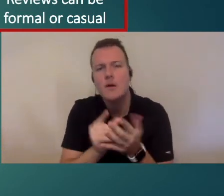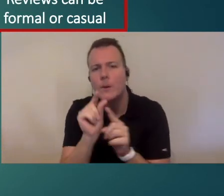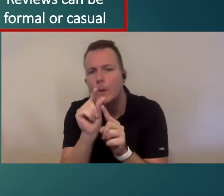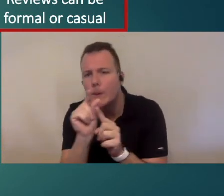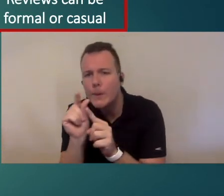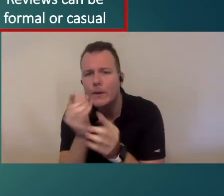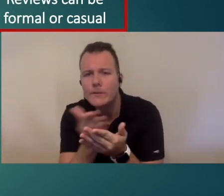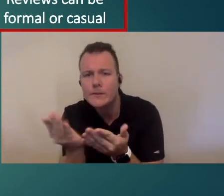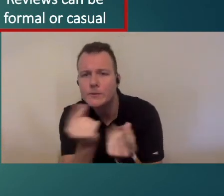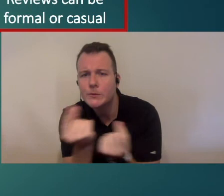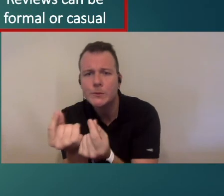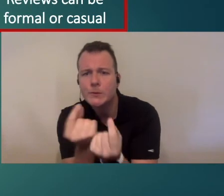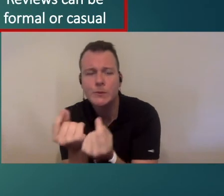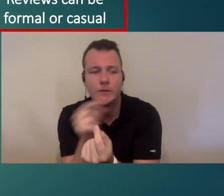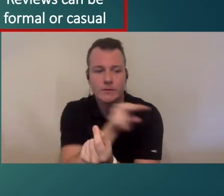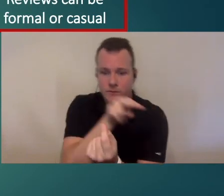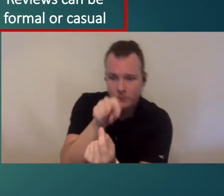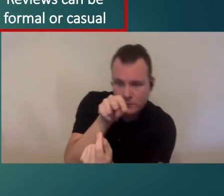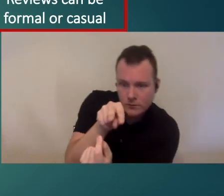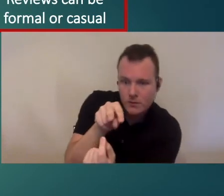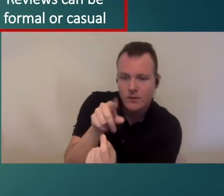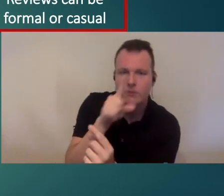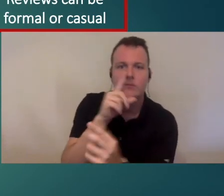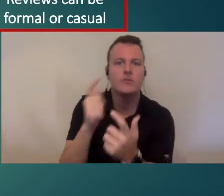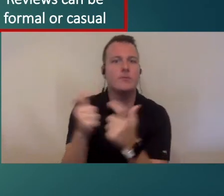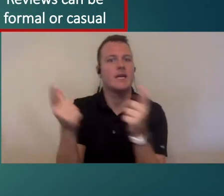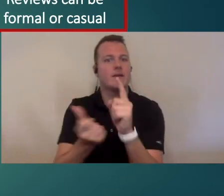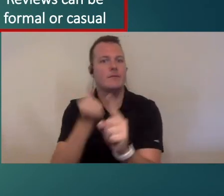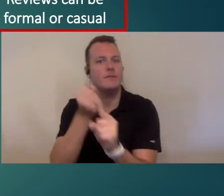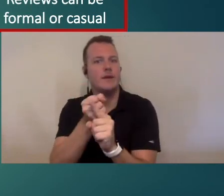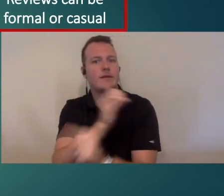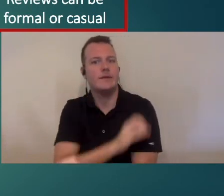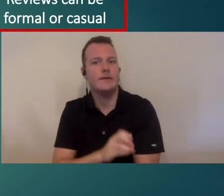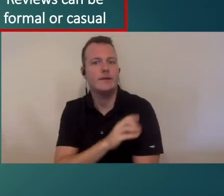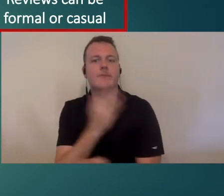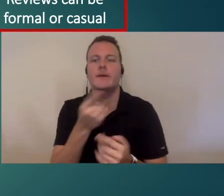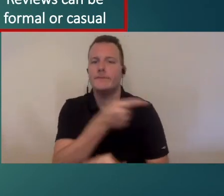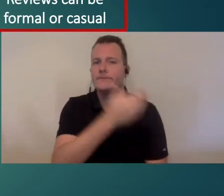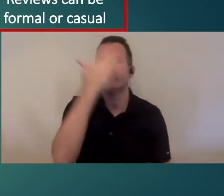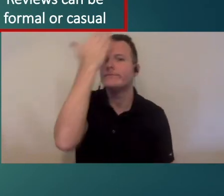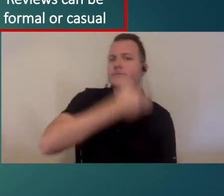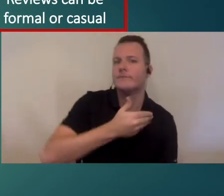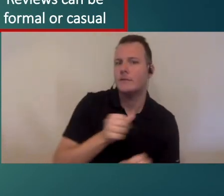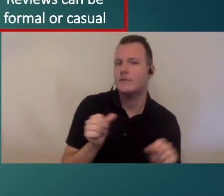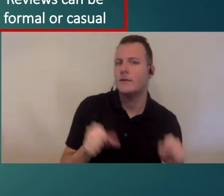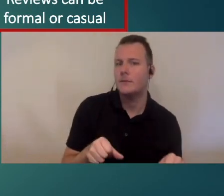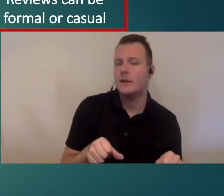things that you do that have a great impact on a clinic. So it can really be a